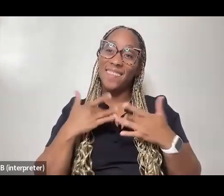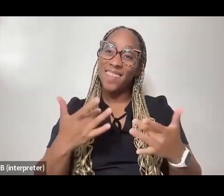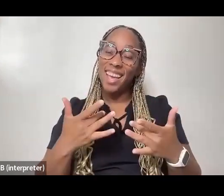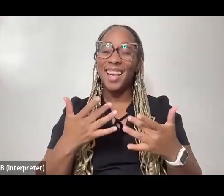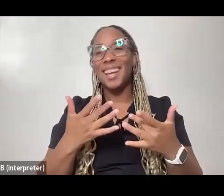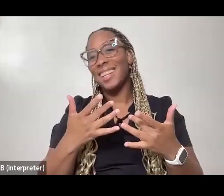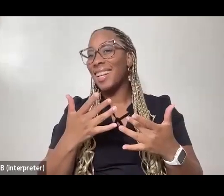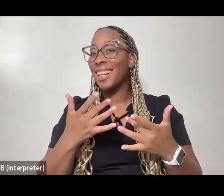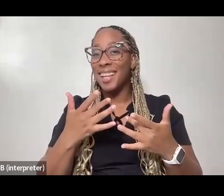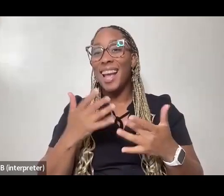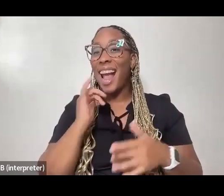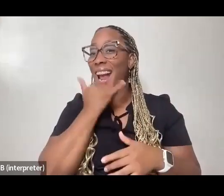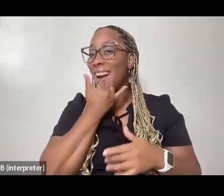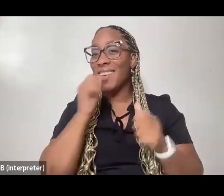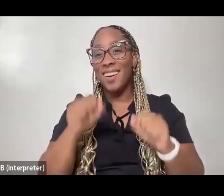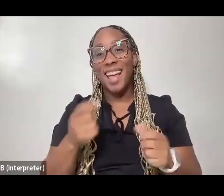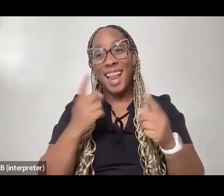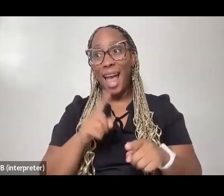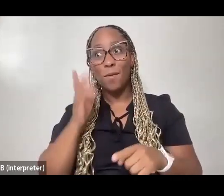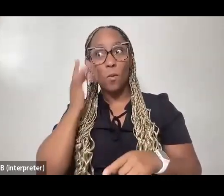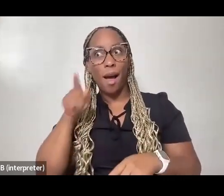they are only human. They will make mistakes.